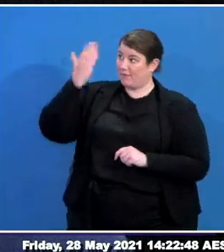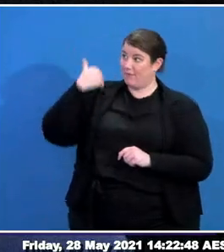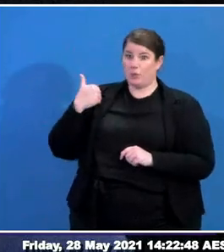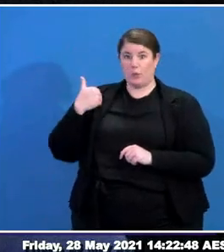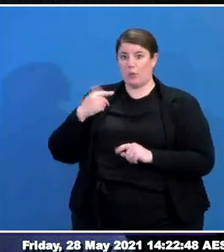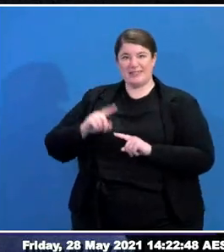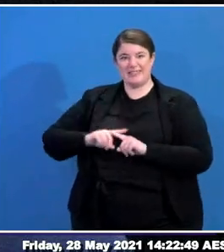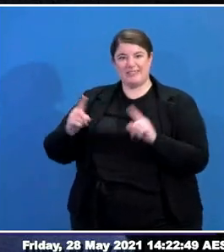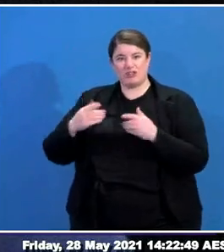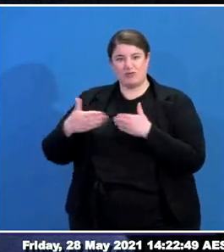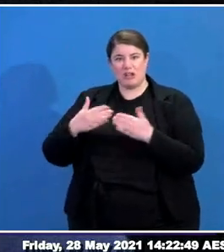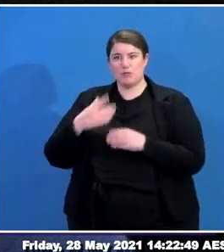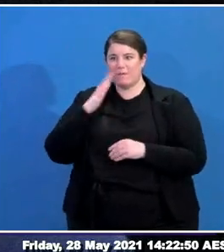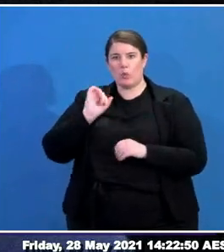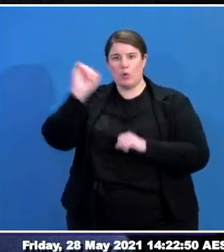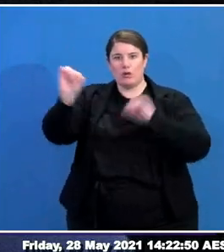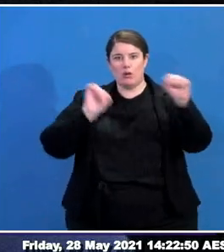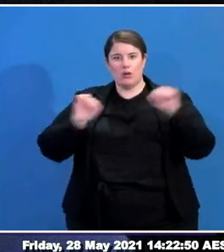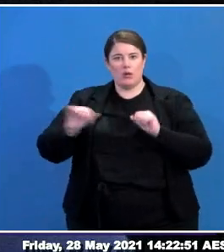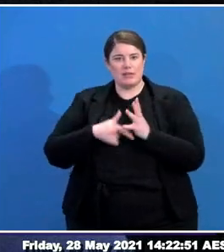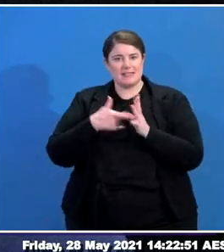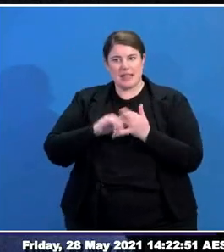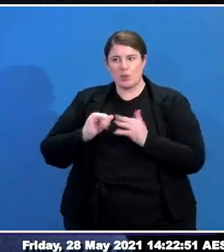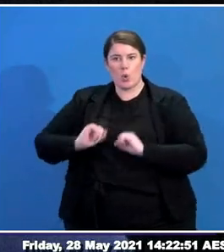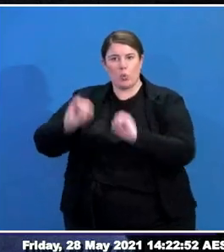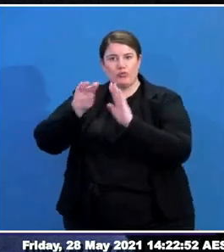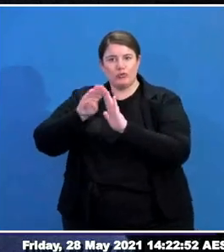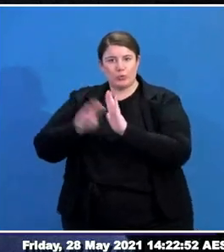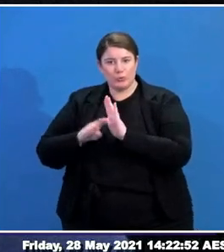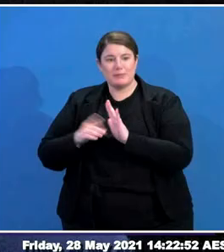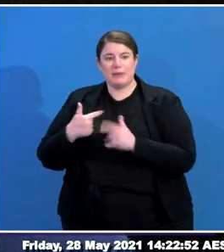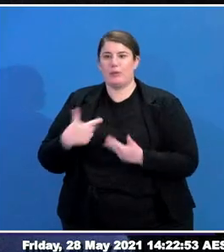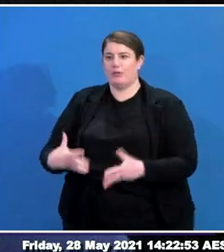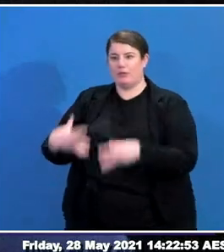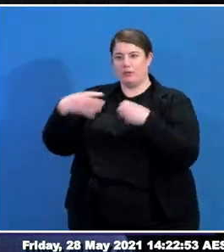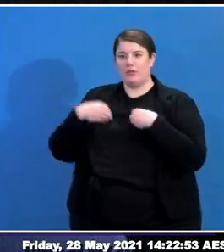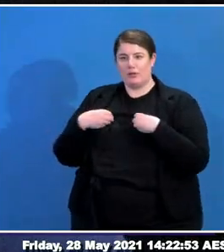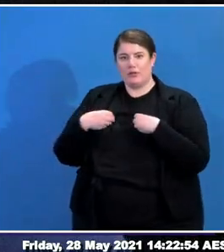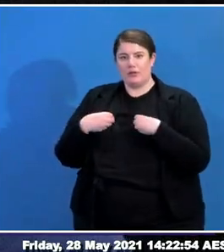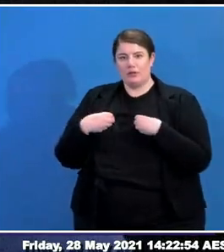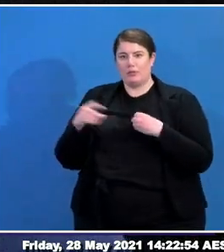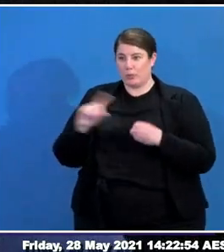and Territories, so I think in terms of both our own capability and practice and